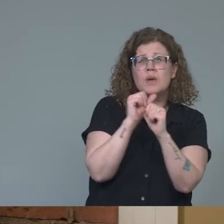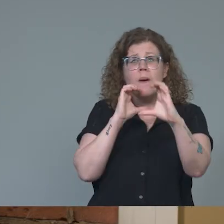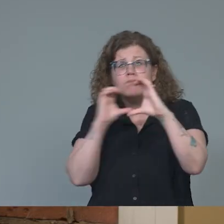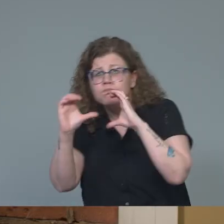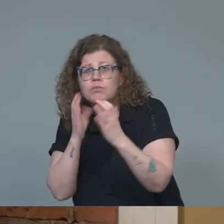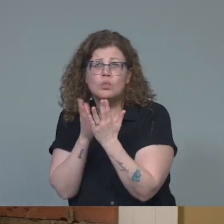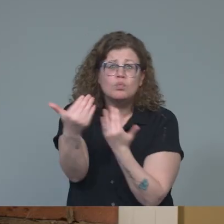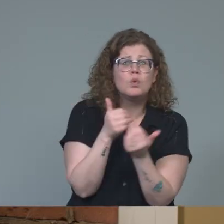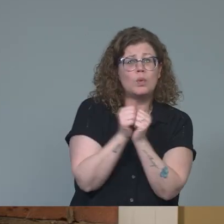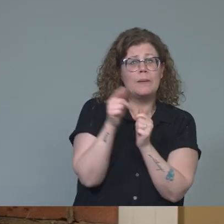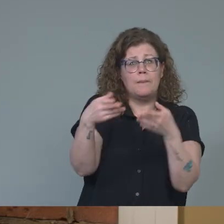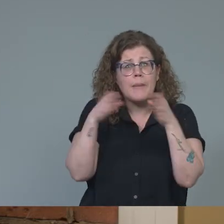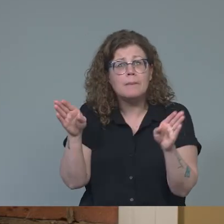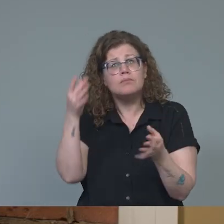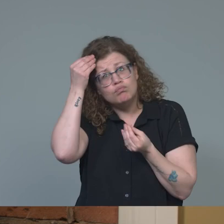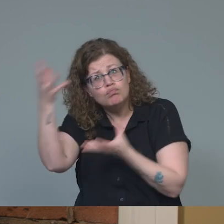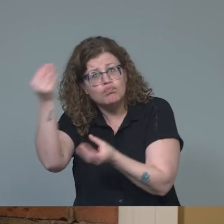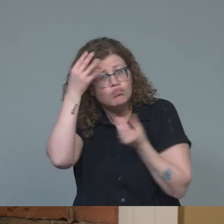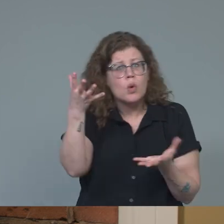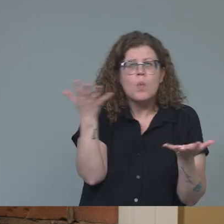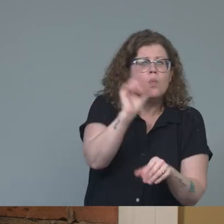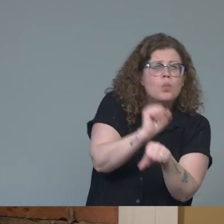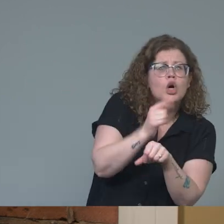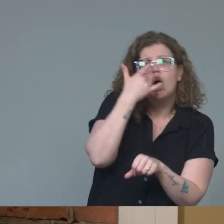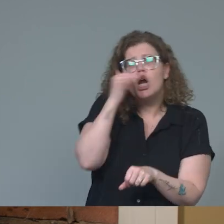Communications is a way of sharing a story. What we're looking for is